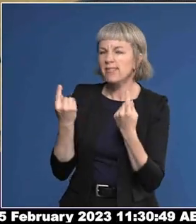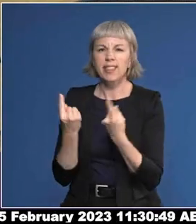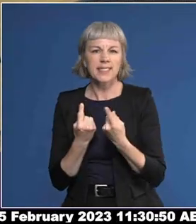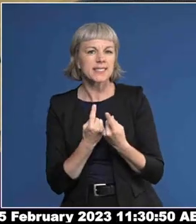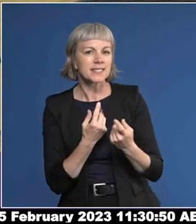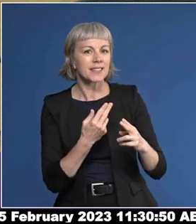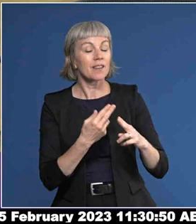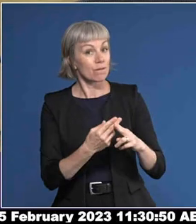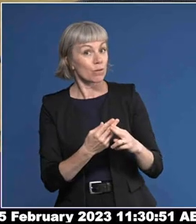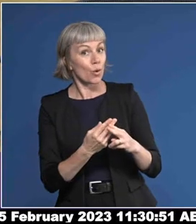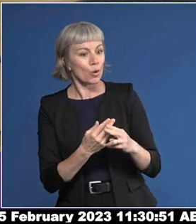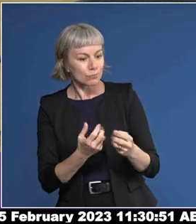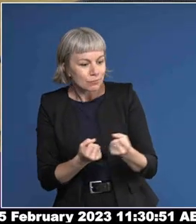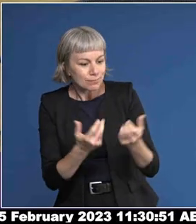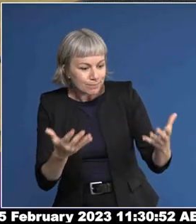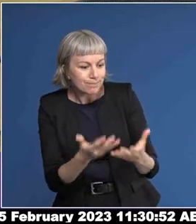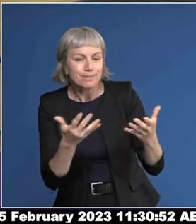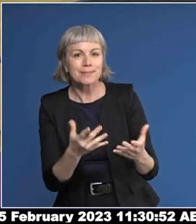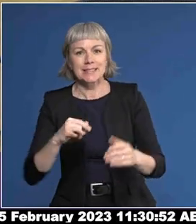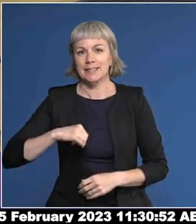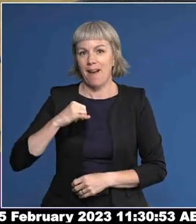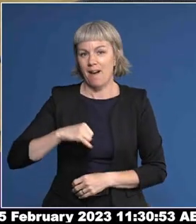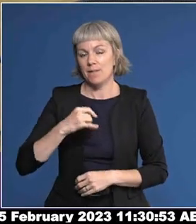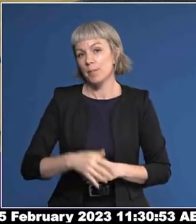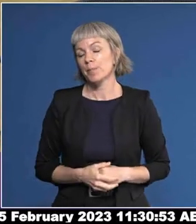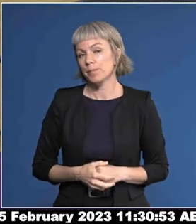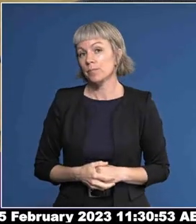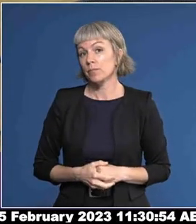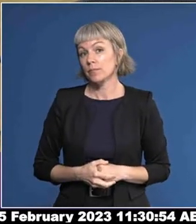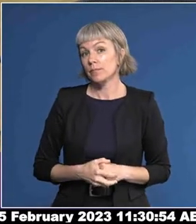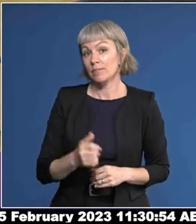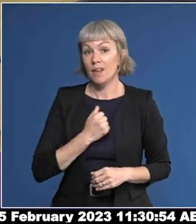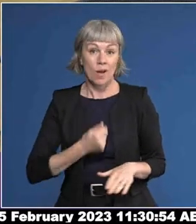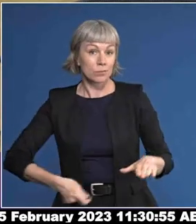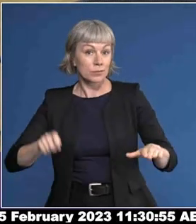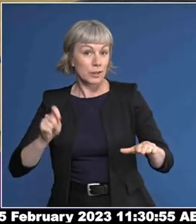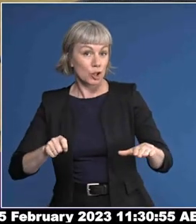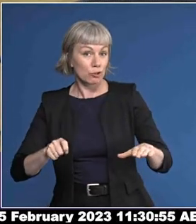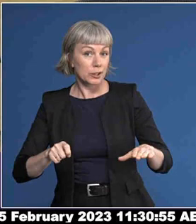And the Commission - the Royal Commission said the commercial approach adopted by